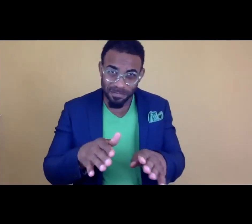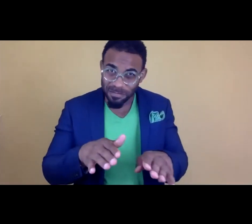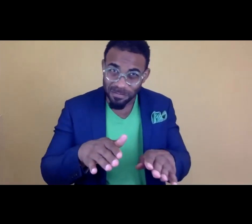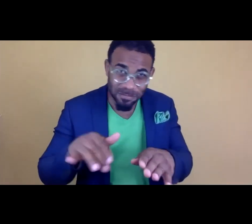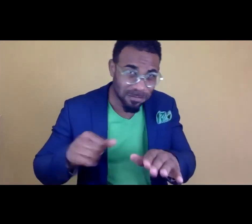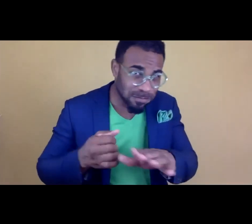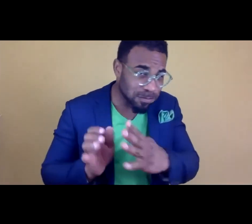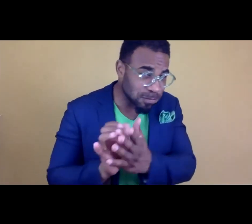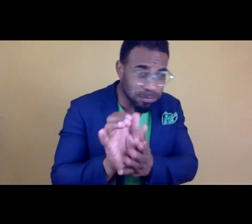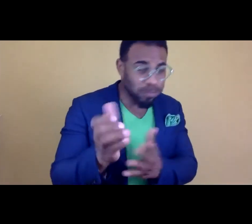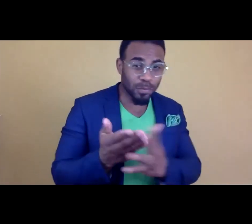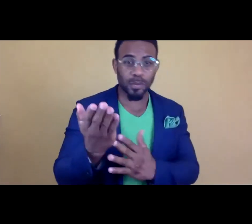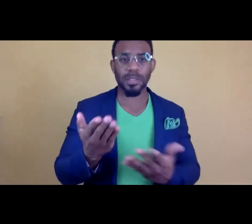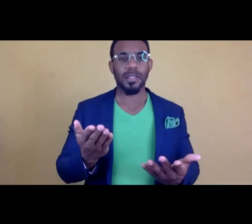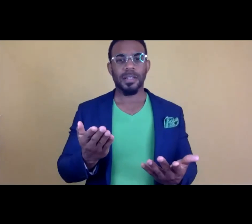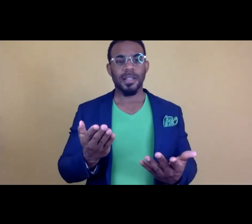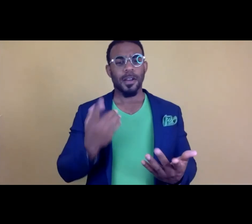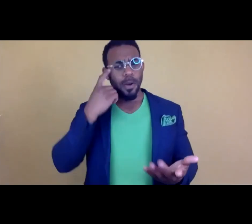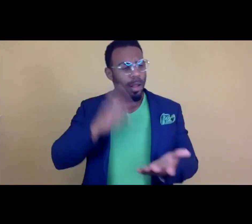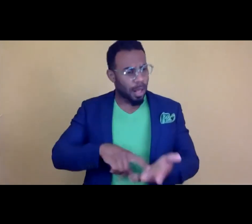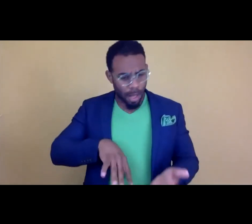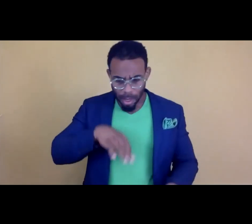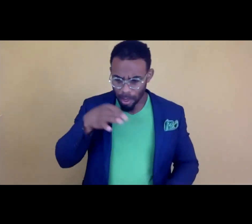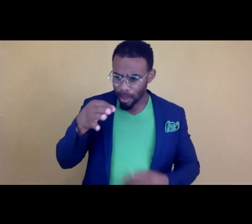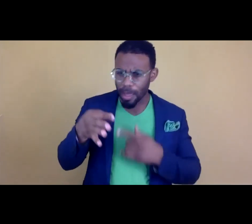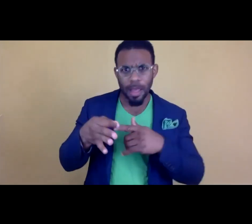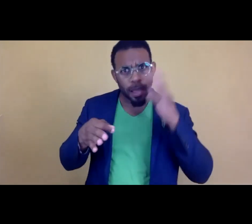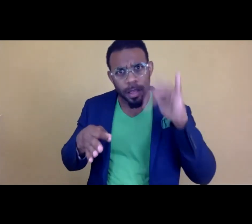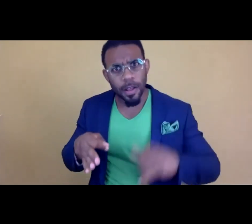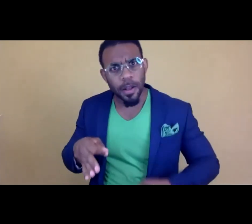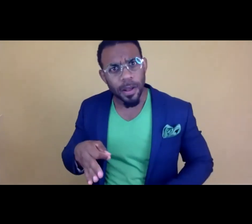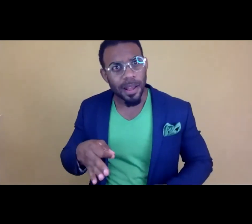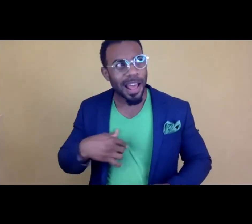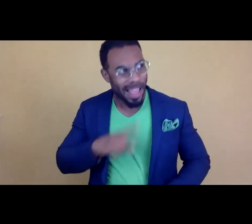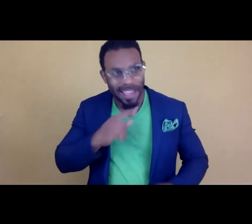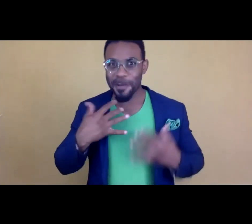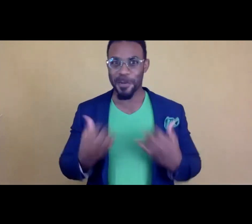And realizing like, you know, I am brave.